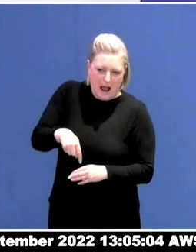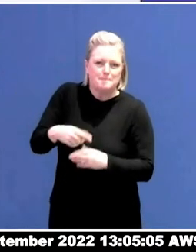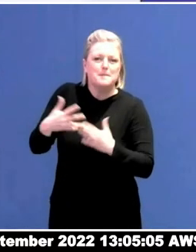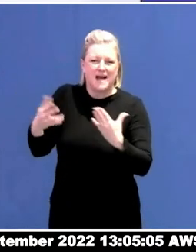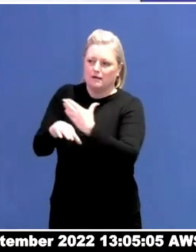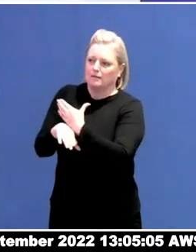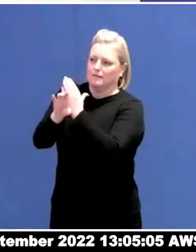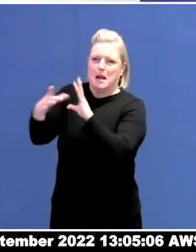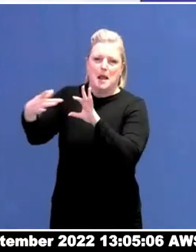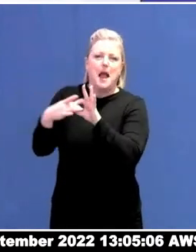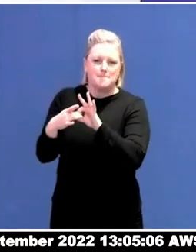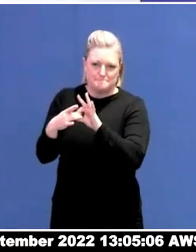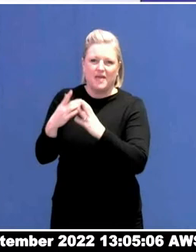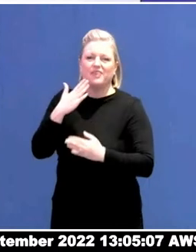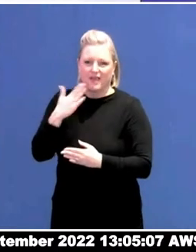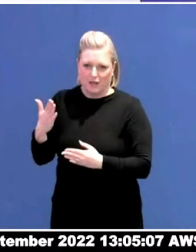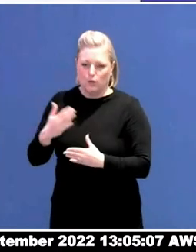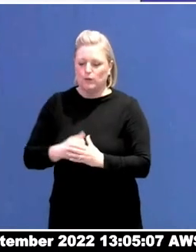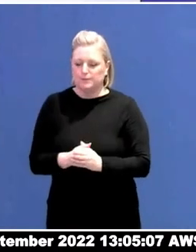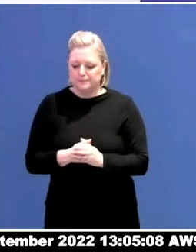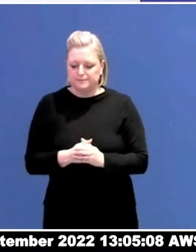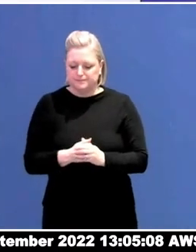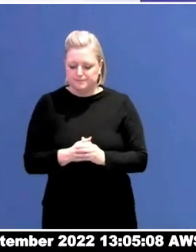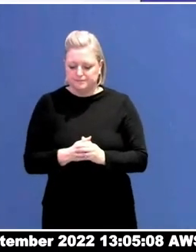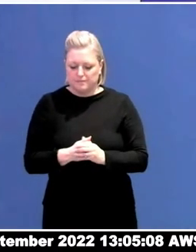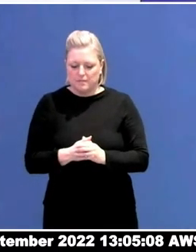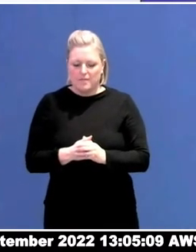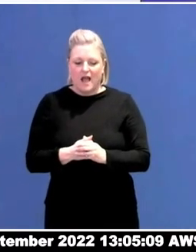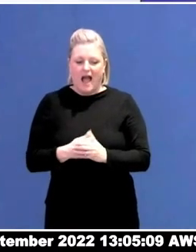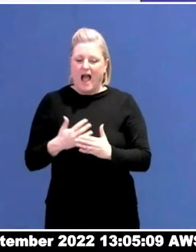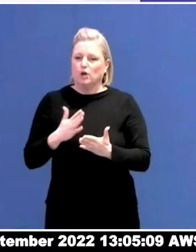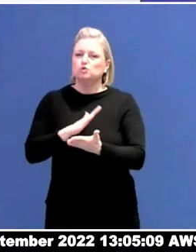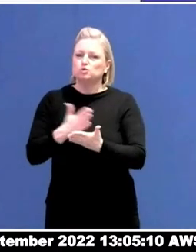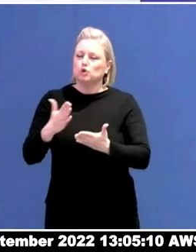We are very grateful to each of you for the statements that you have provided and which